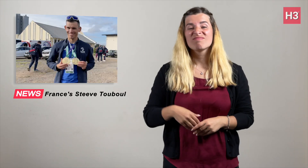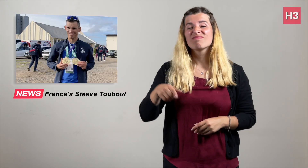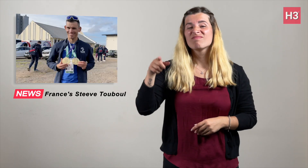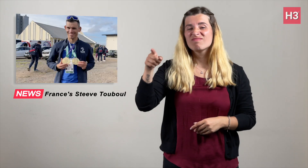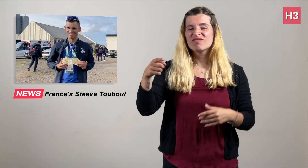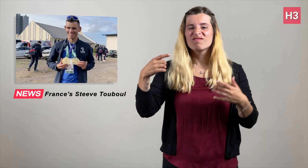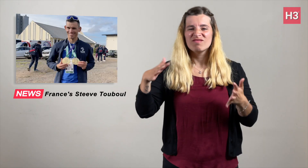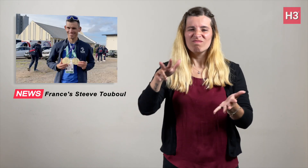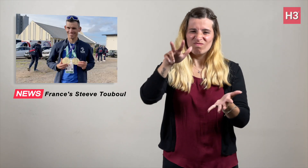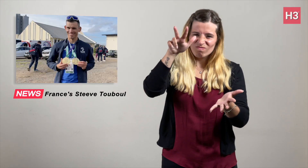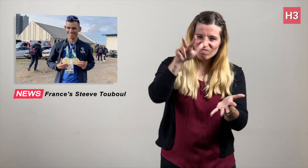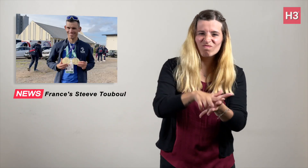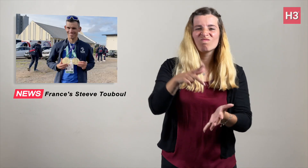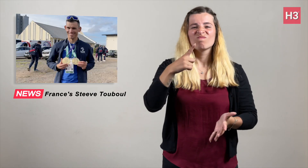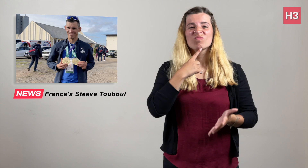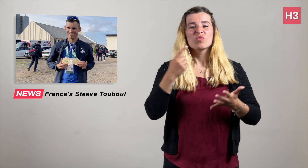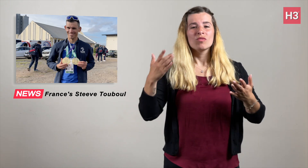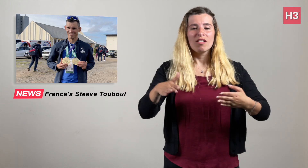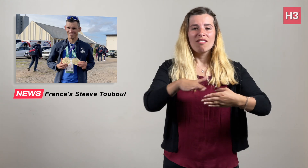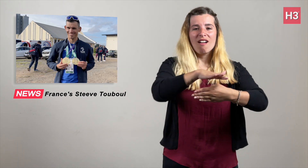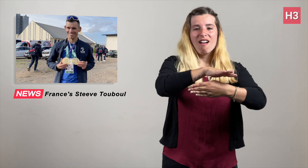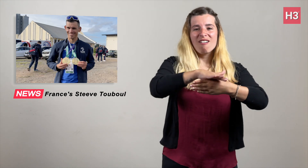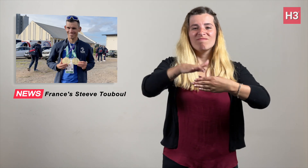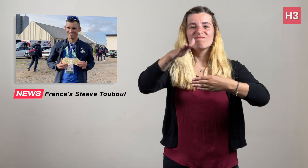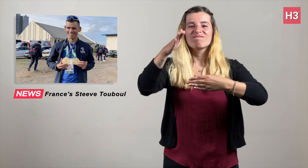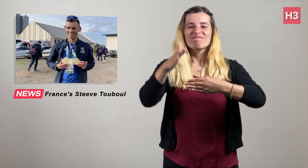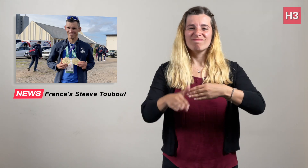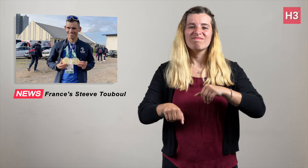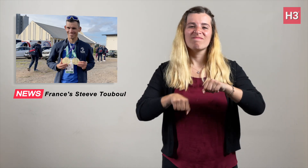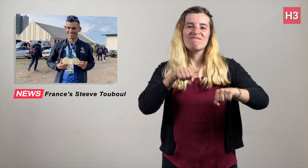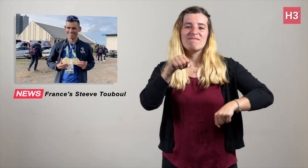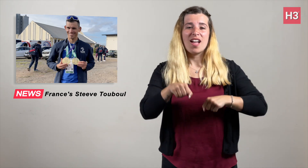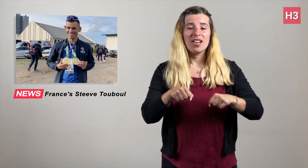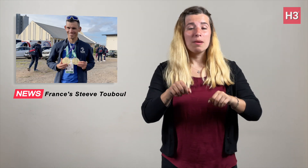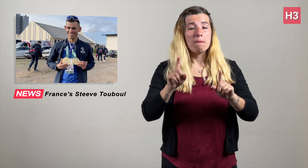He says he has ridden gloriously into retirement